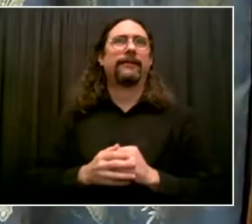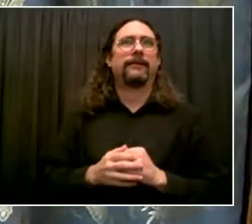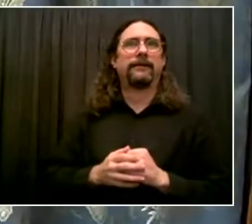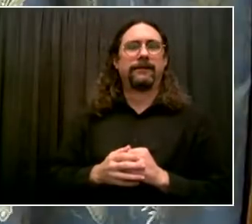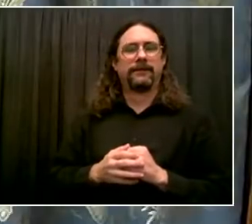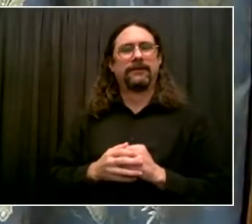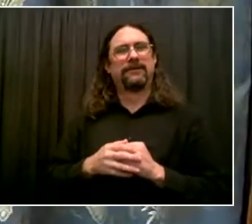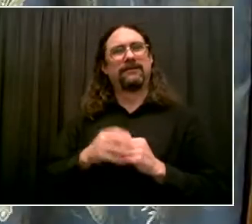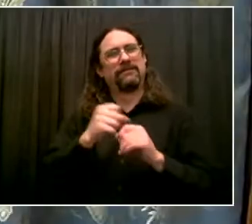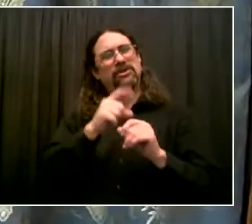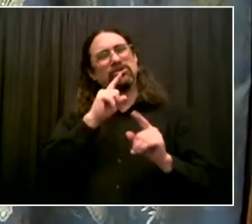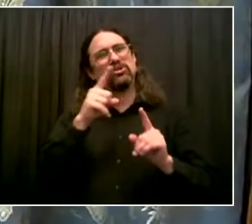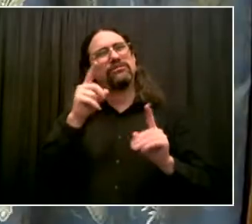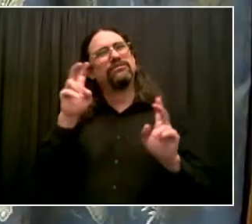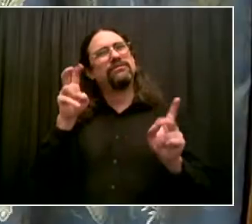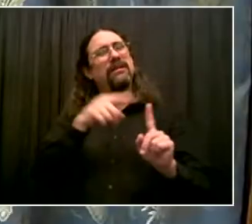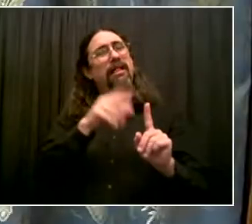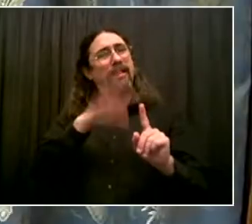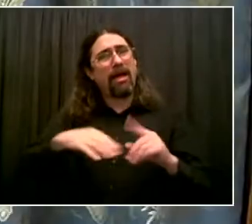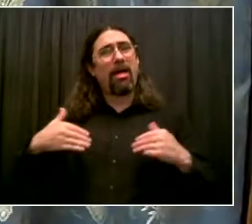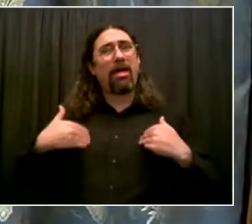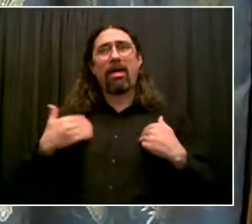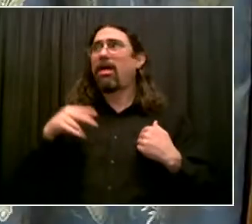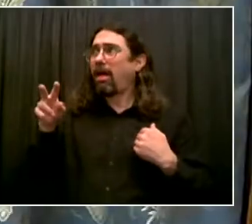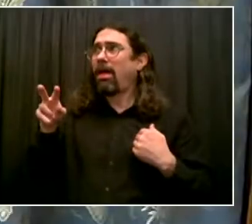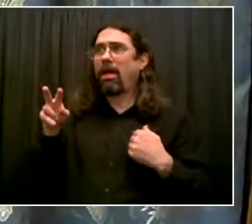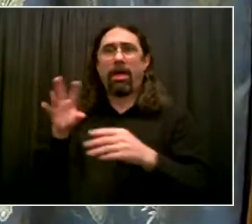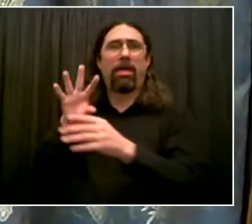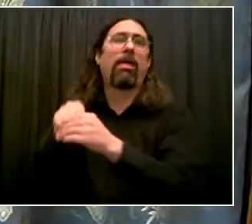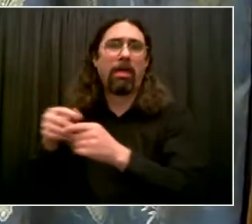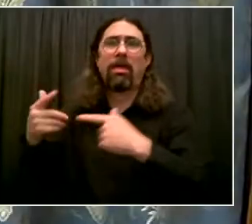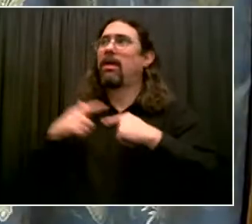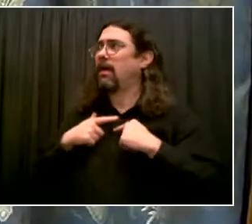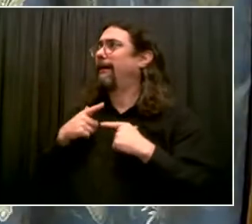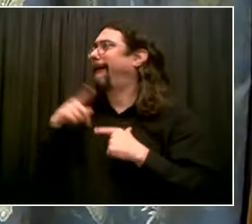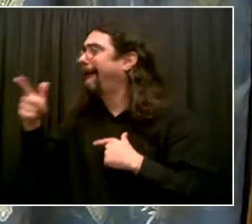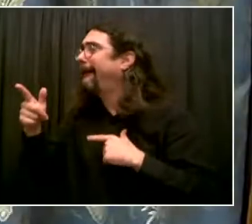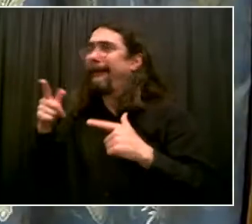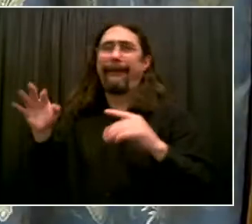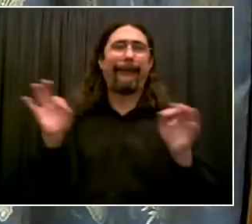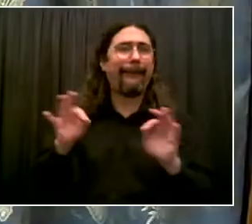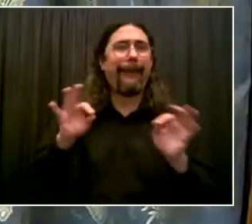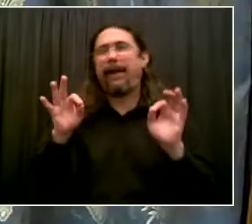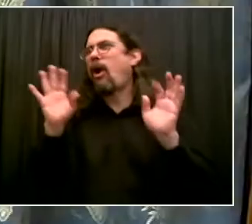DYNAMICAN D IN THE CITY WE DO HTAT AND IN QUEENS COUNTY WE DO